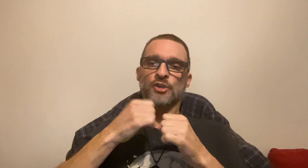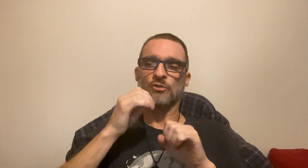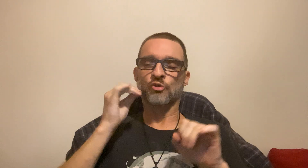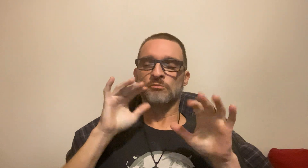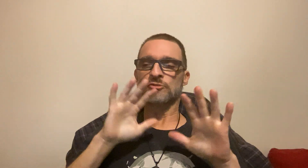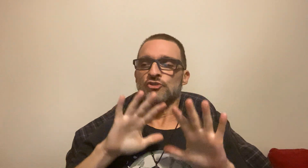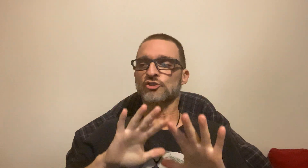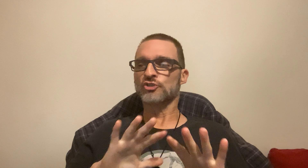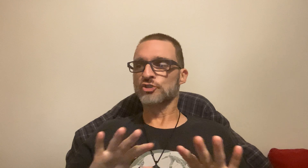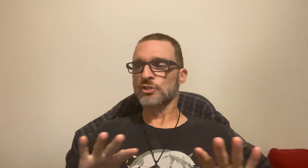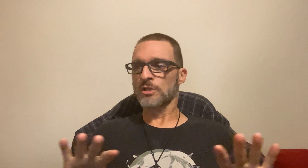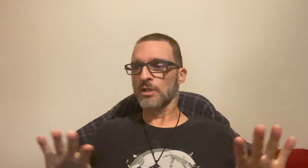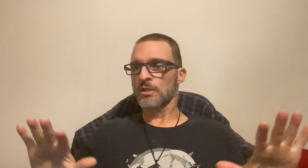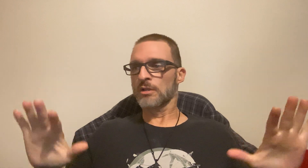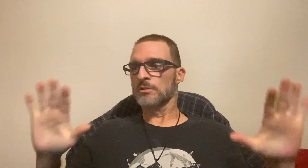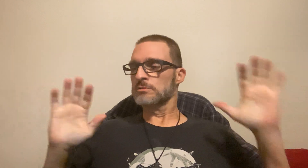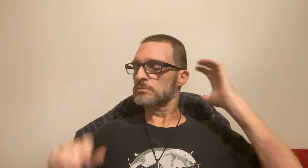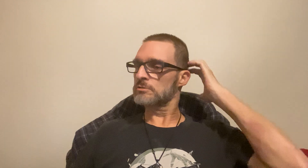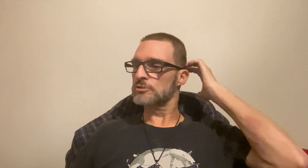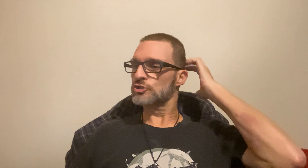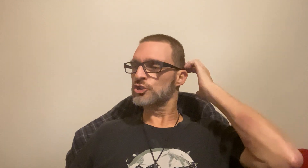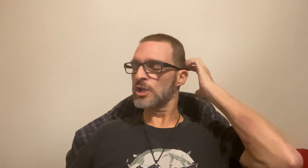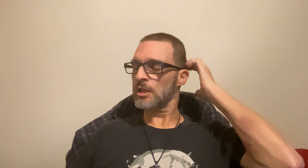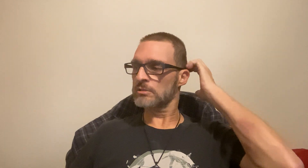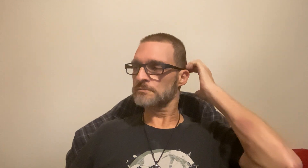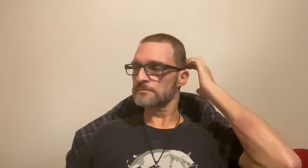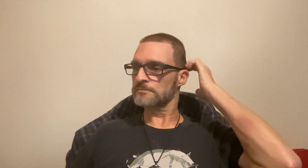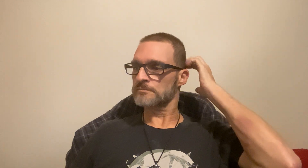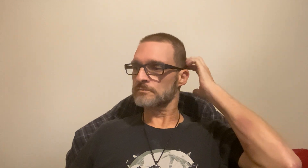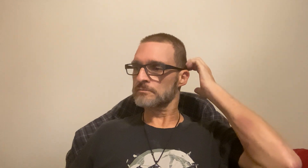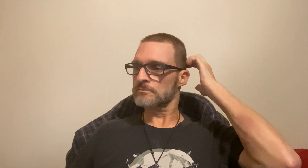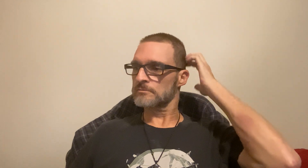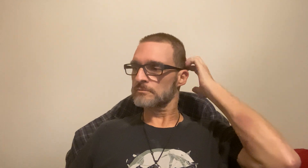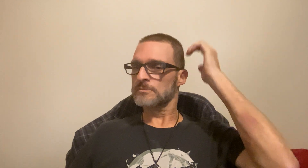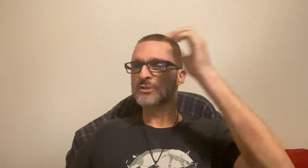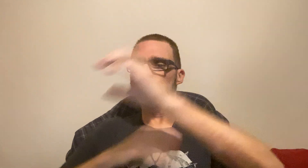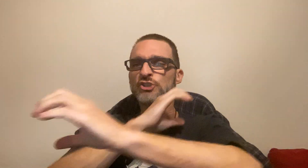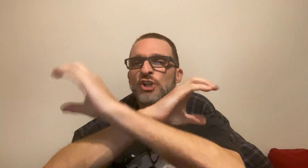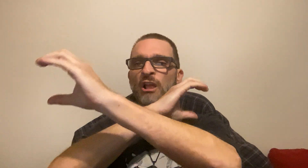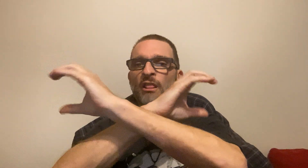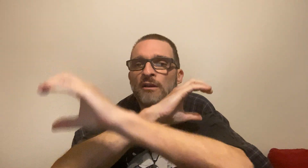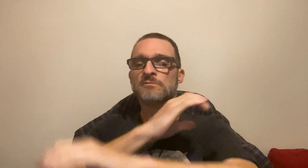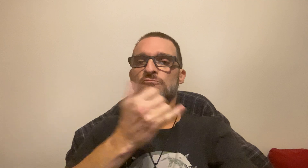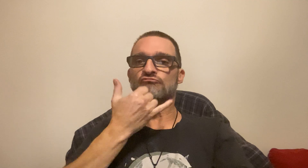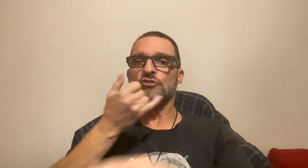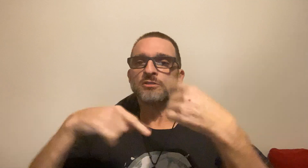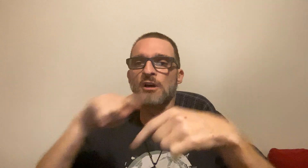I will need a little break time at home to chill. *chill* CHILL!!